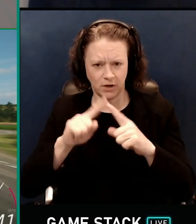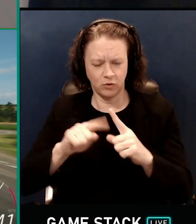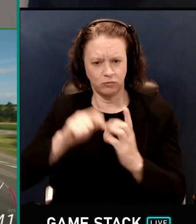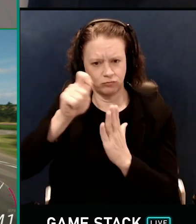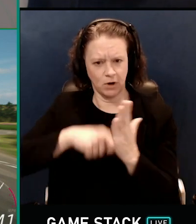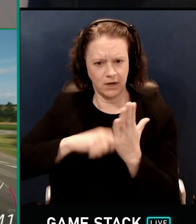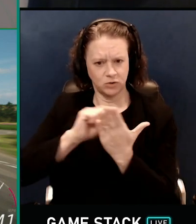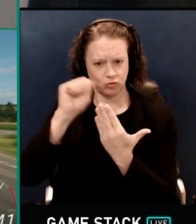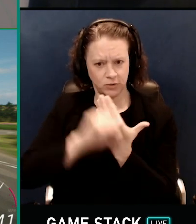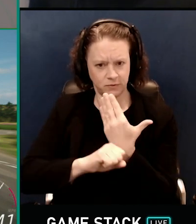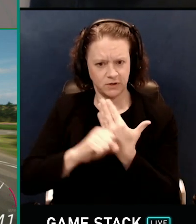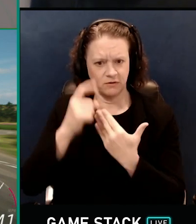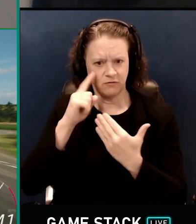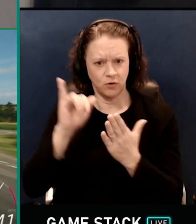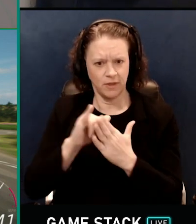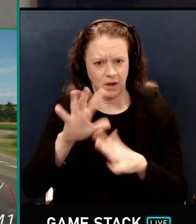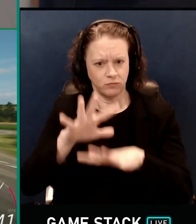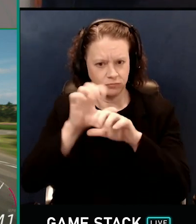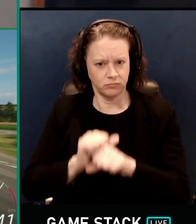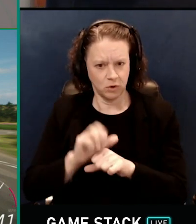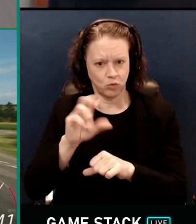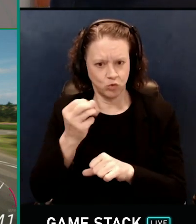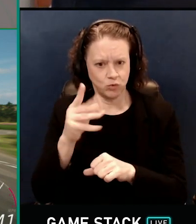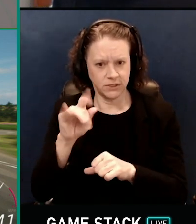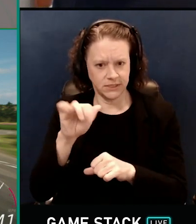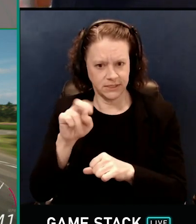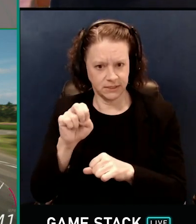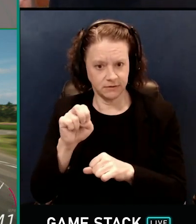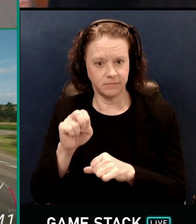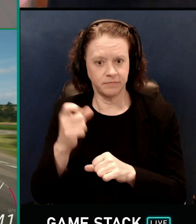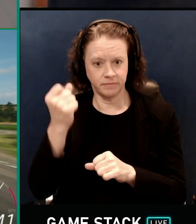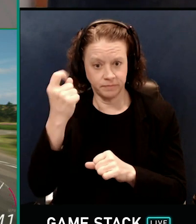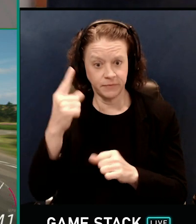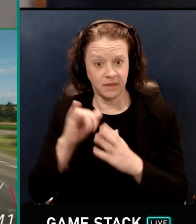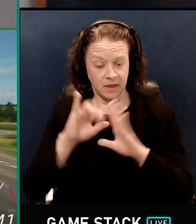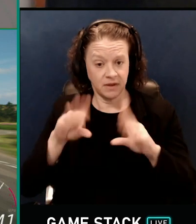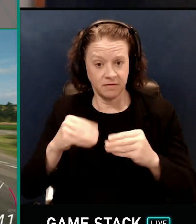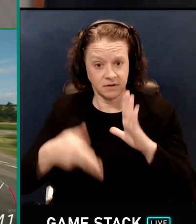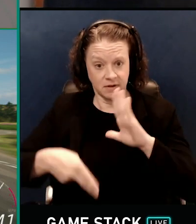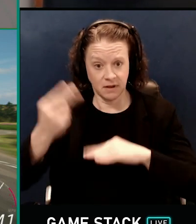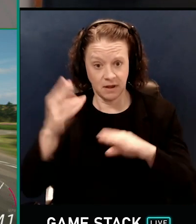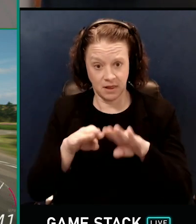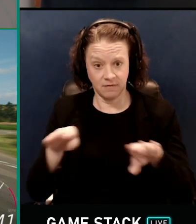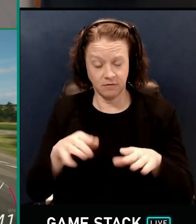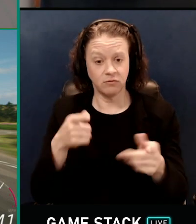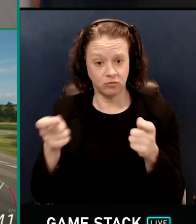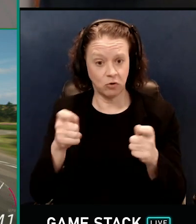along the lines of a scripted routine and well scripted routines can give us a very high level of control.